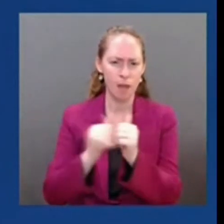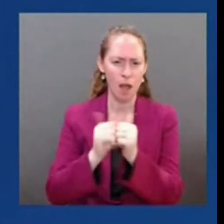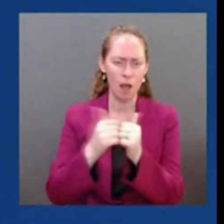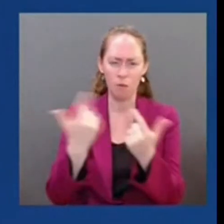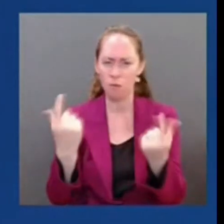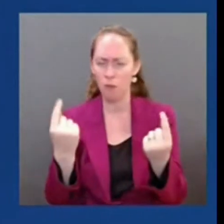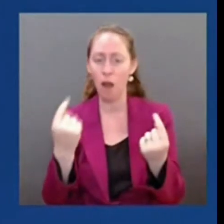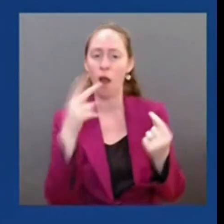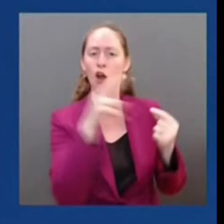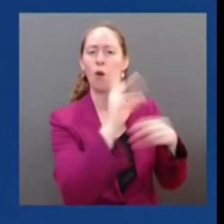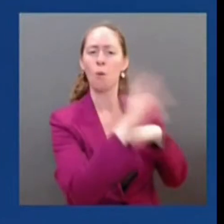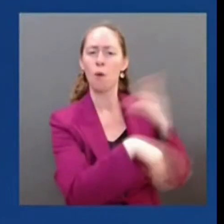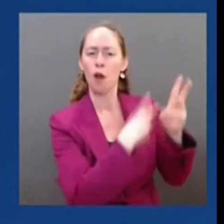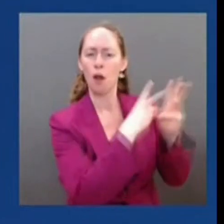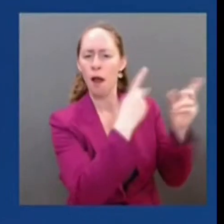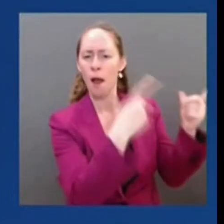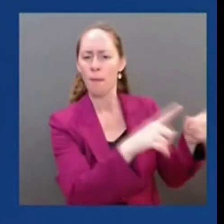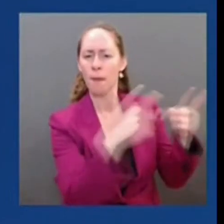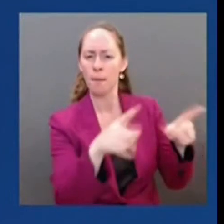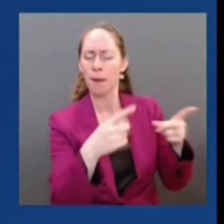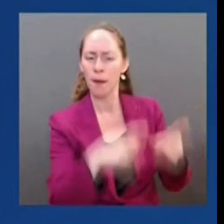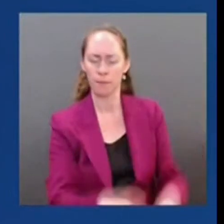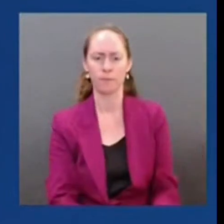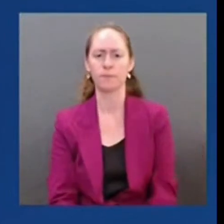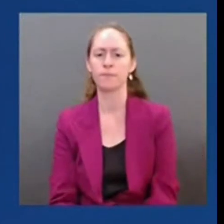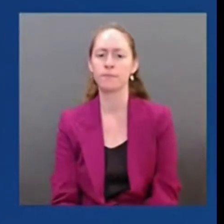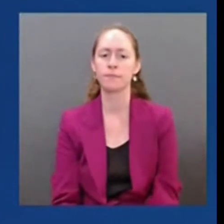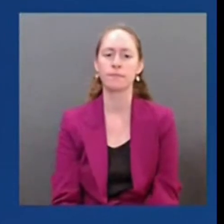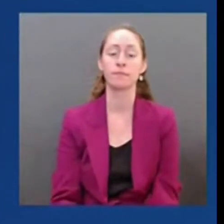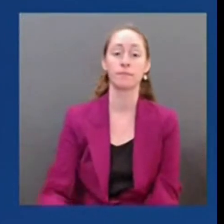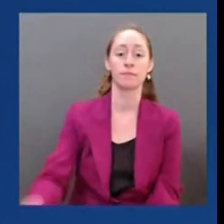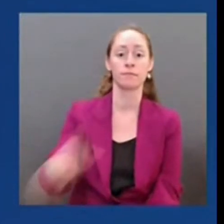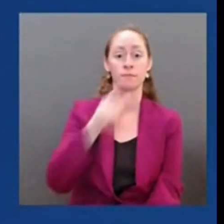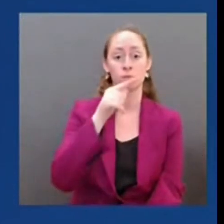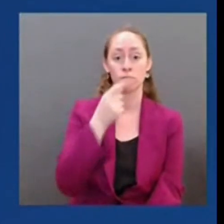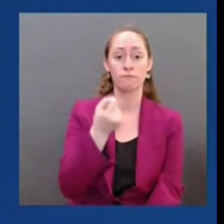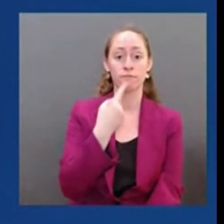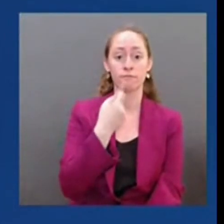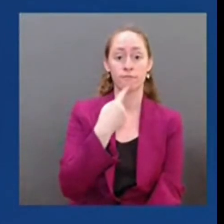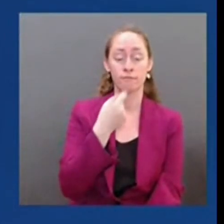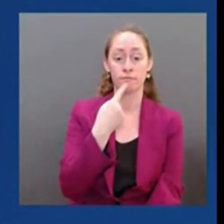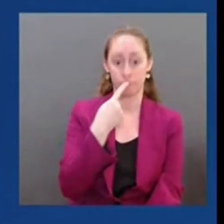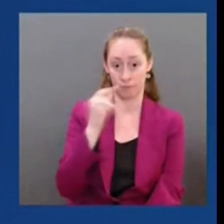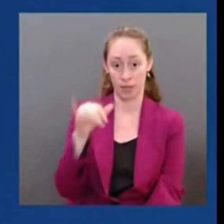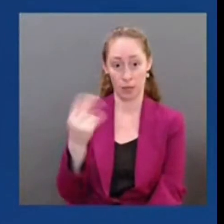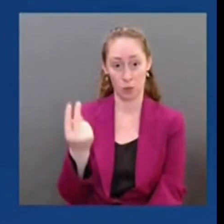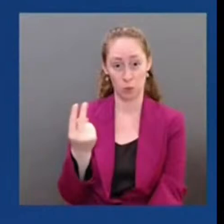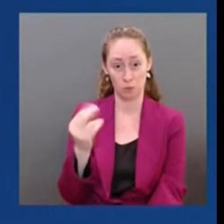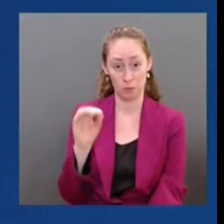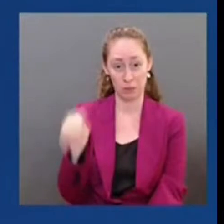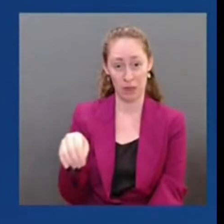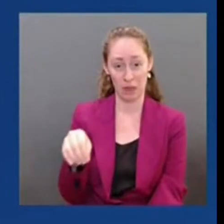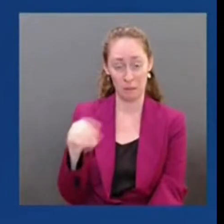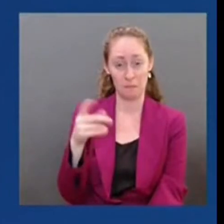INK OUT IT, IF YOU HAVE 20,000 PEOPLE GETTING PAXLOVID